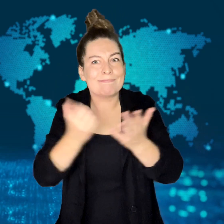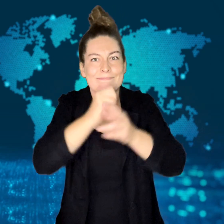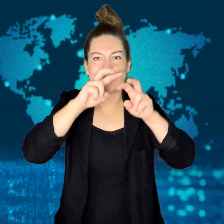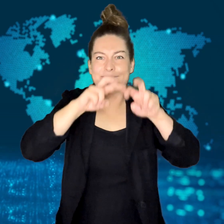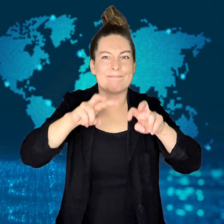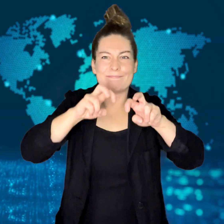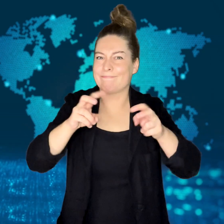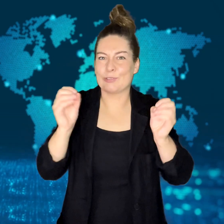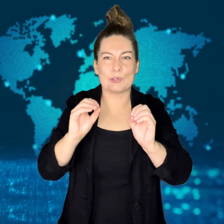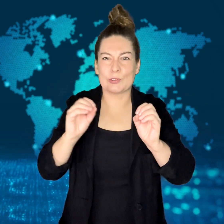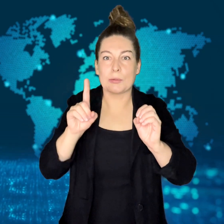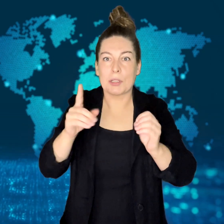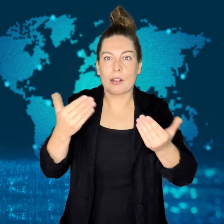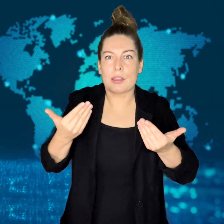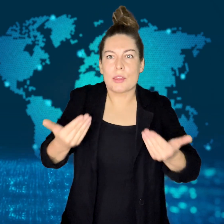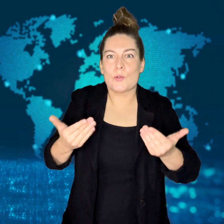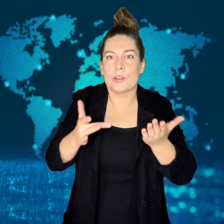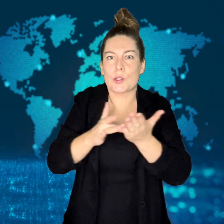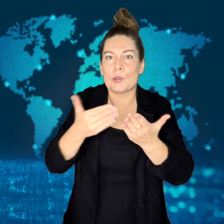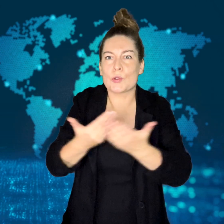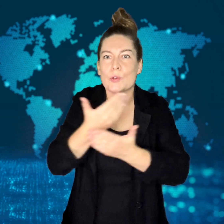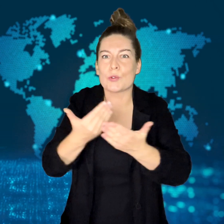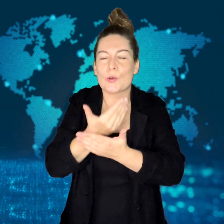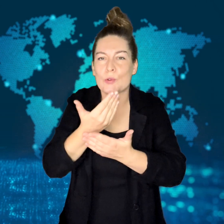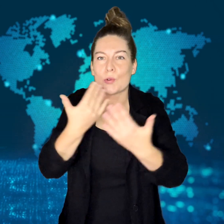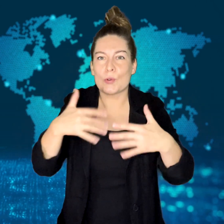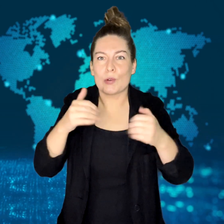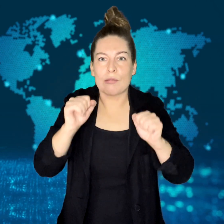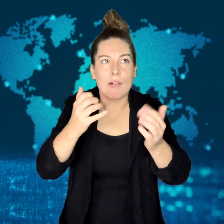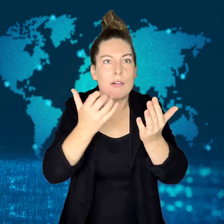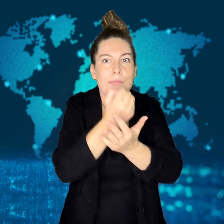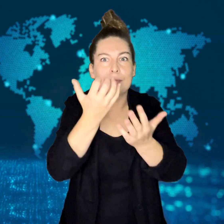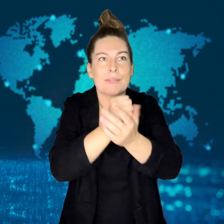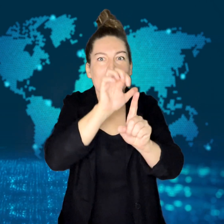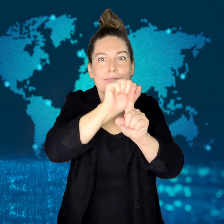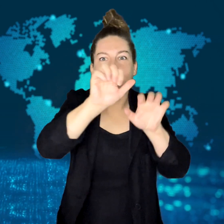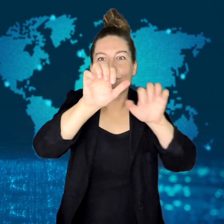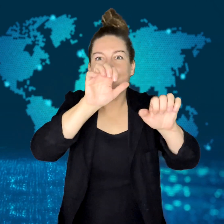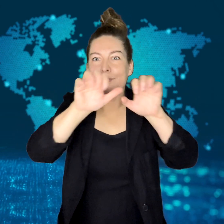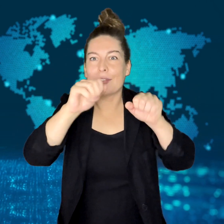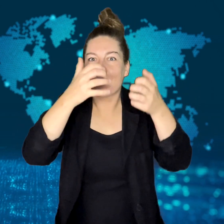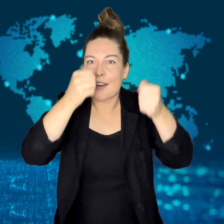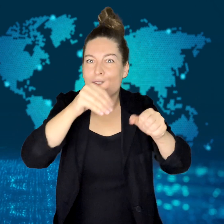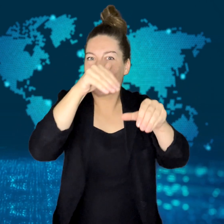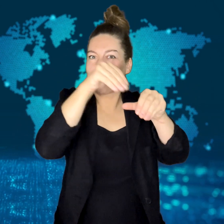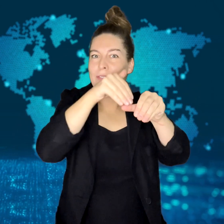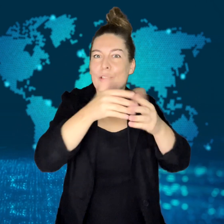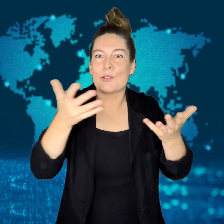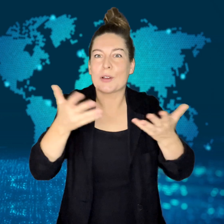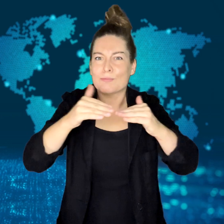not able to analyze them. This excited the group of scientists